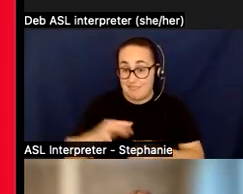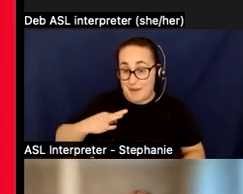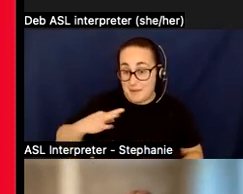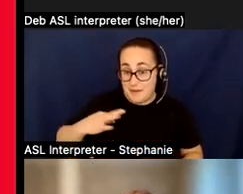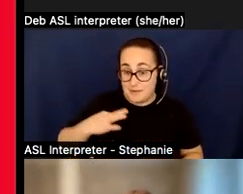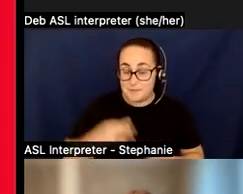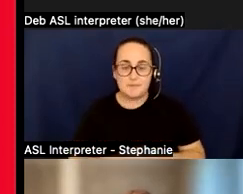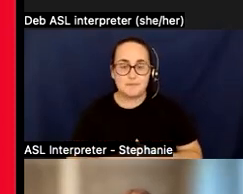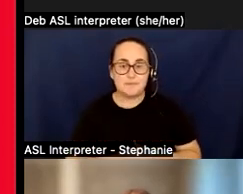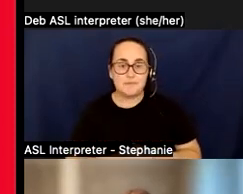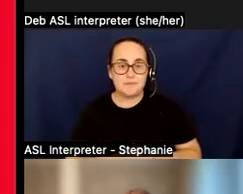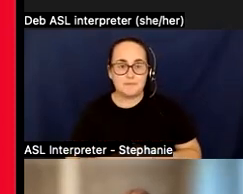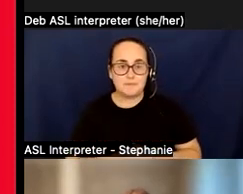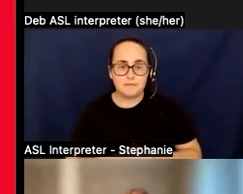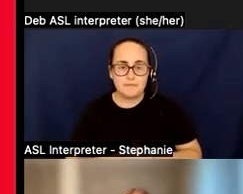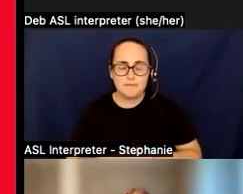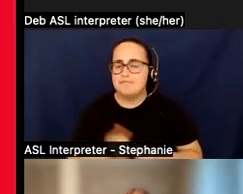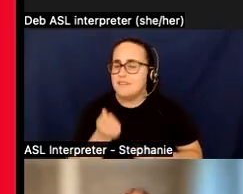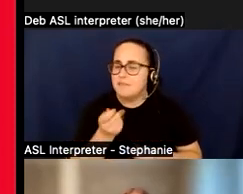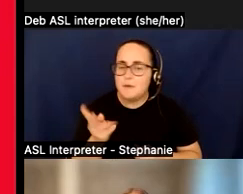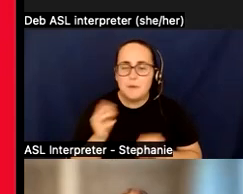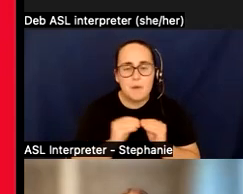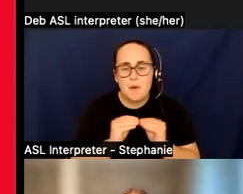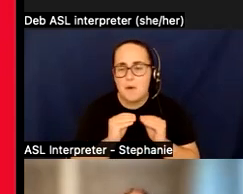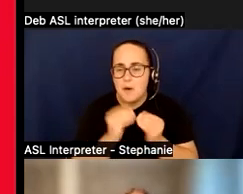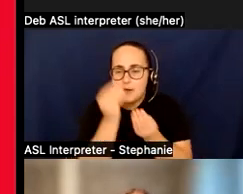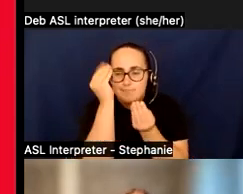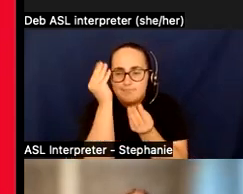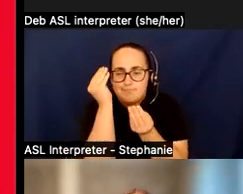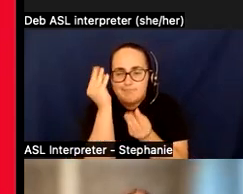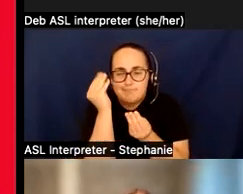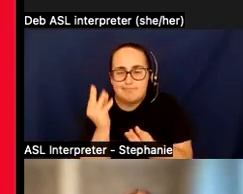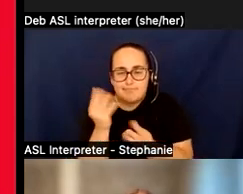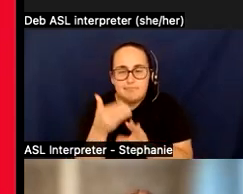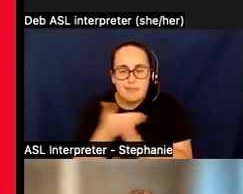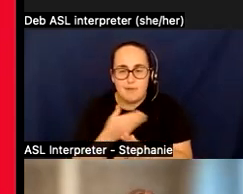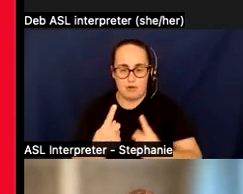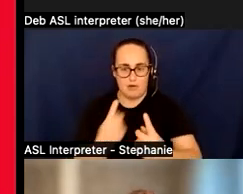other little tips and extra information before we get to the Q&A. So first off,